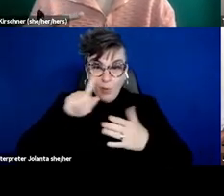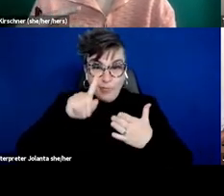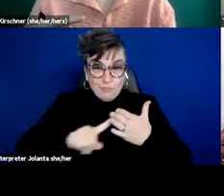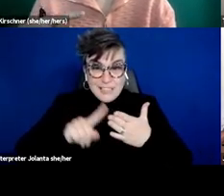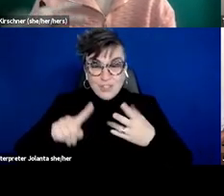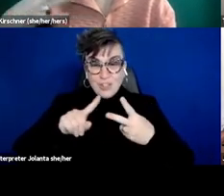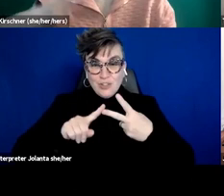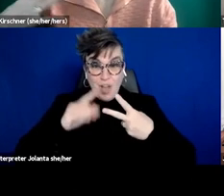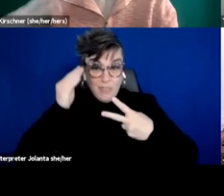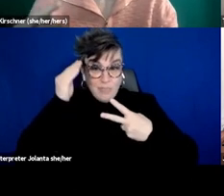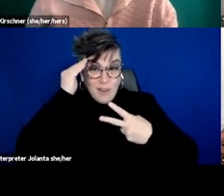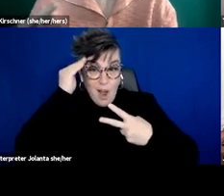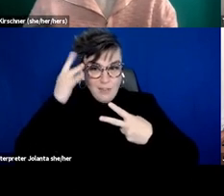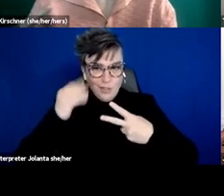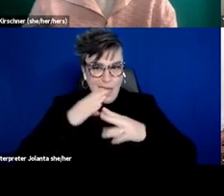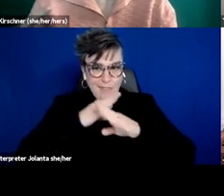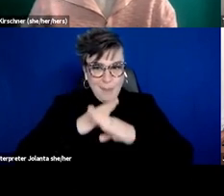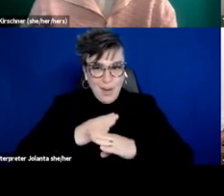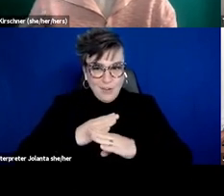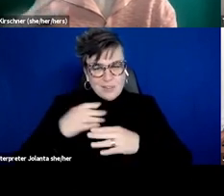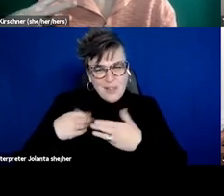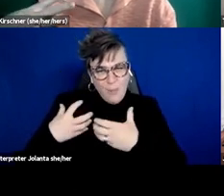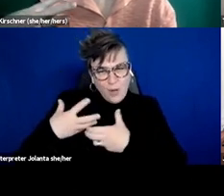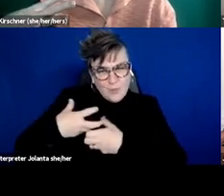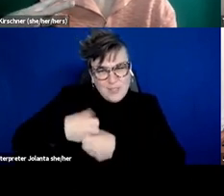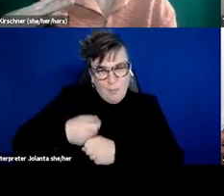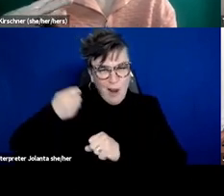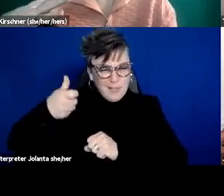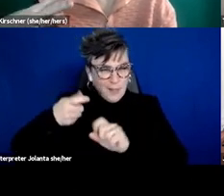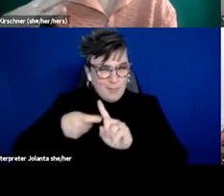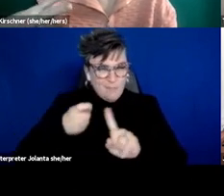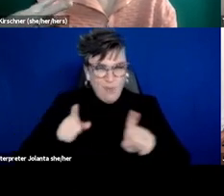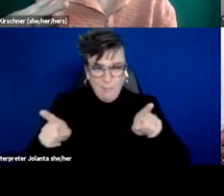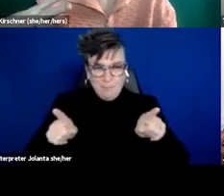where the barriers are. I am just going to summarize a little bit. Because I think that